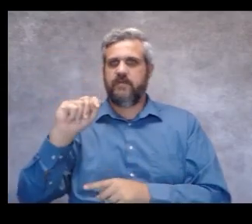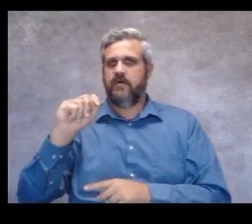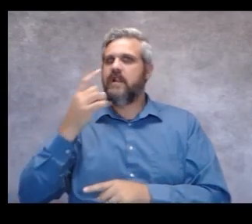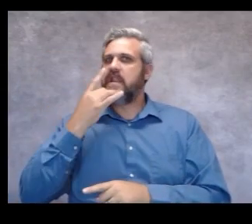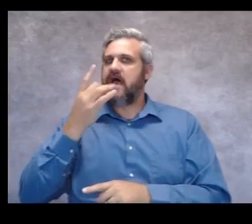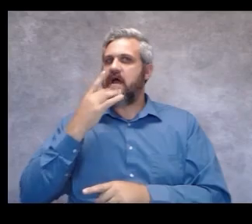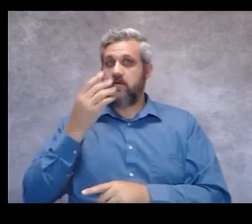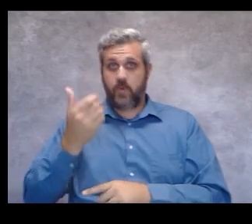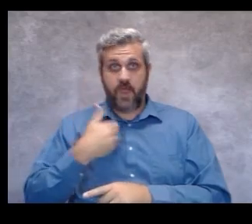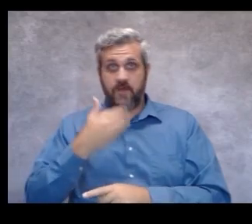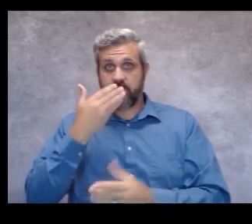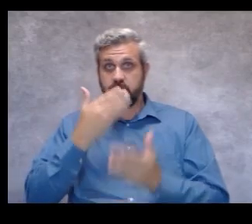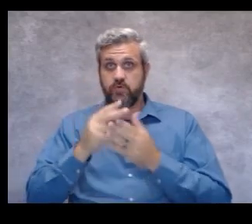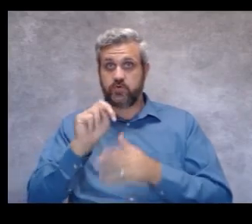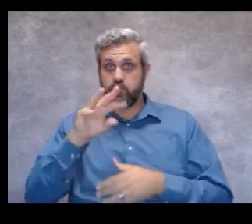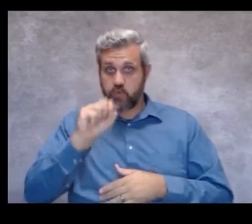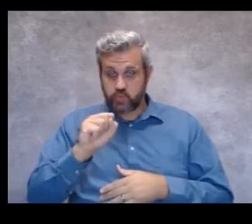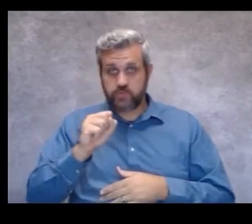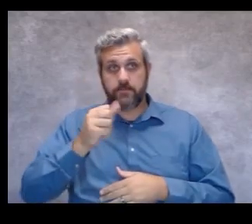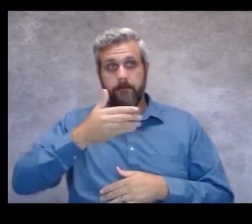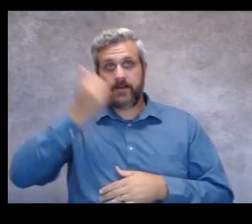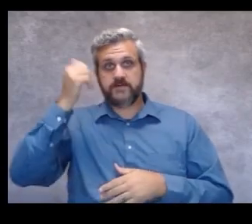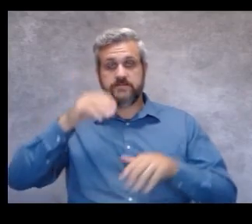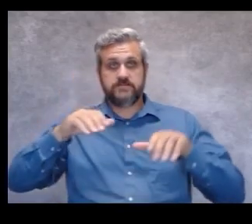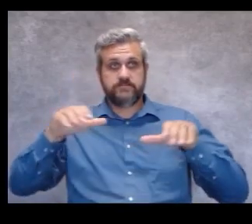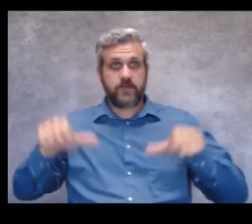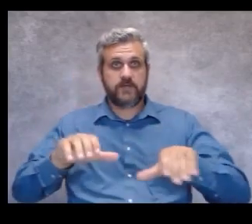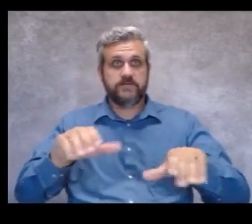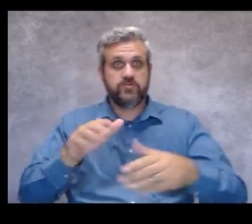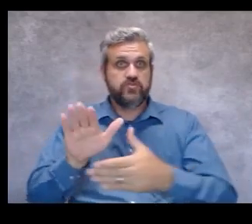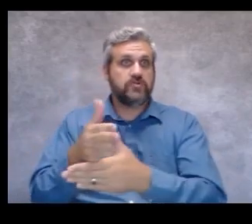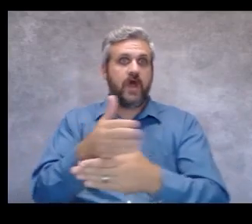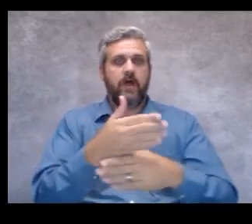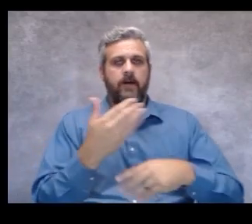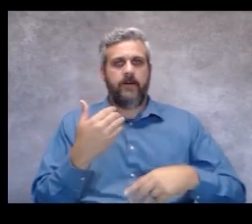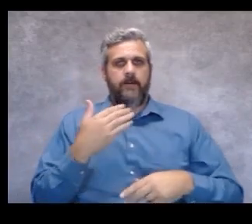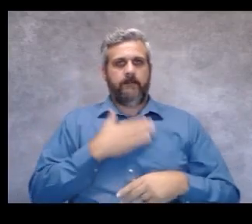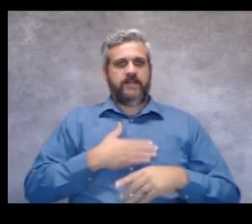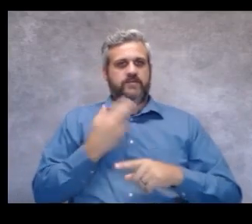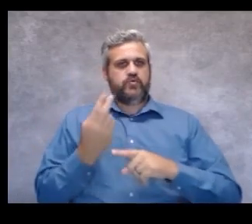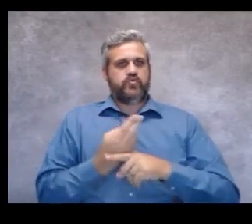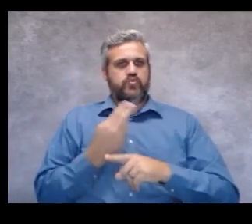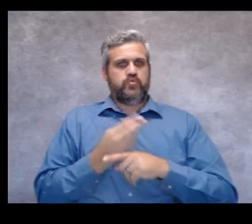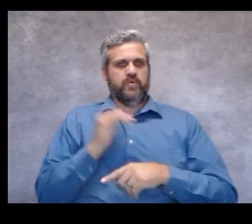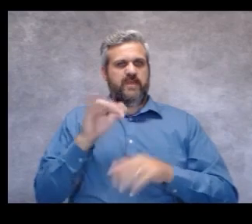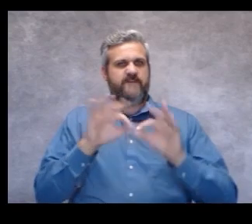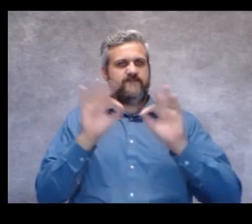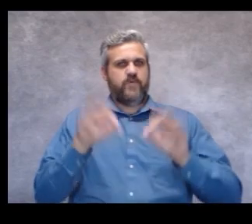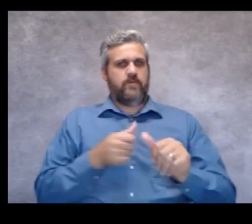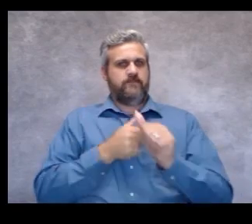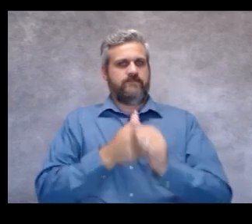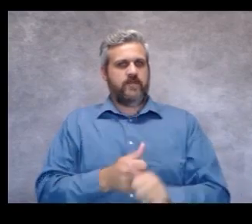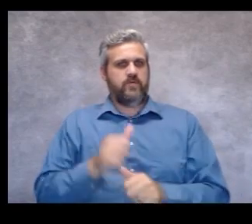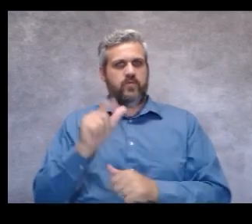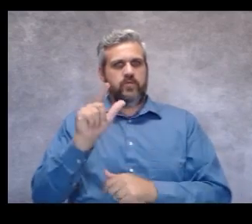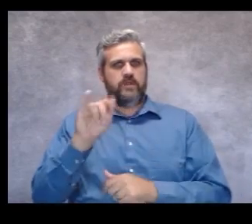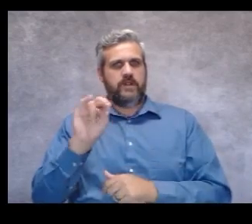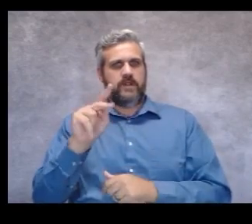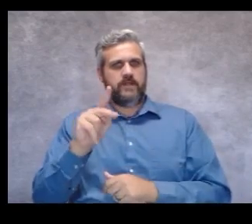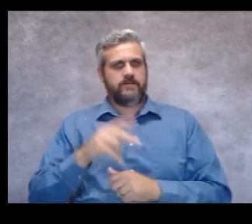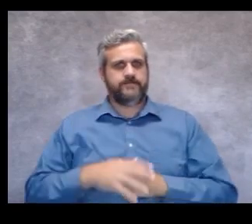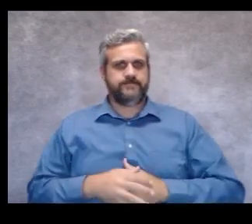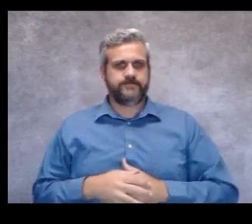If you have good news or a best practice to share, please use the linked form